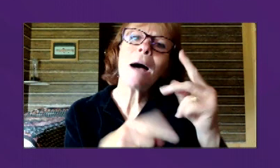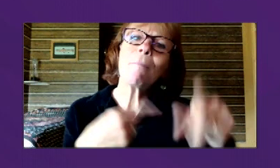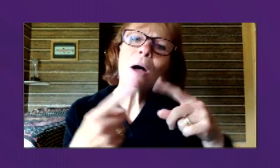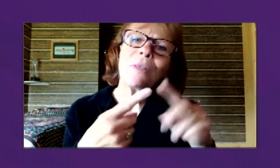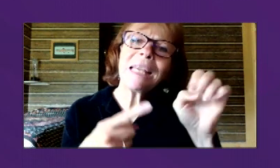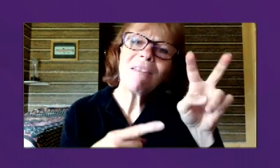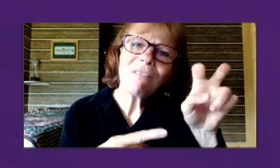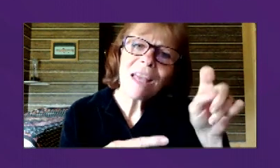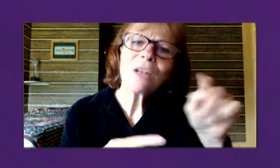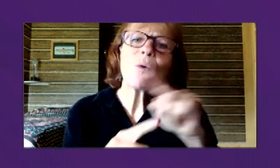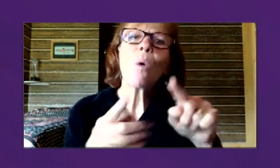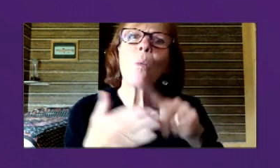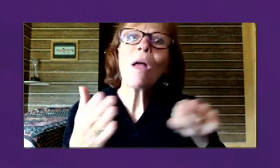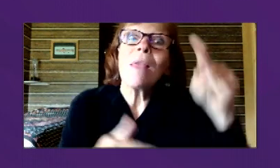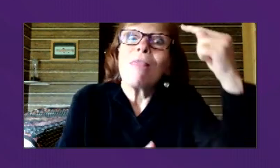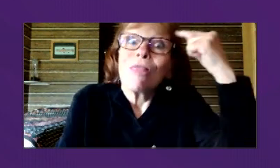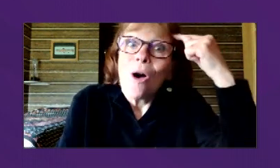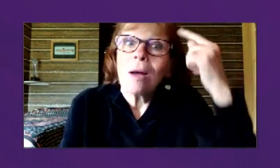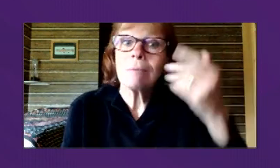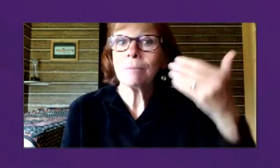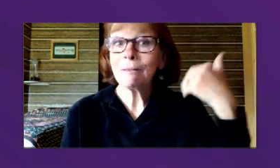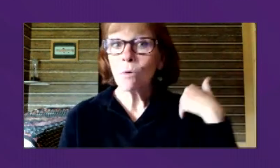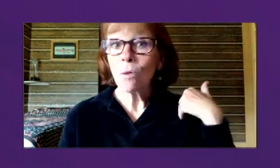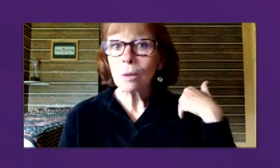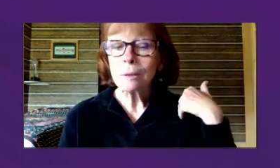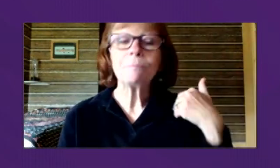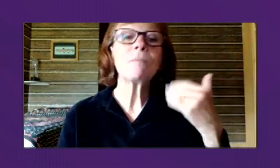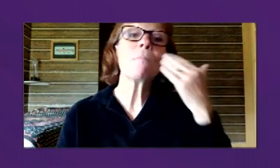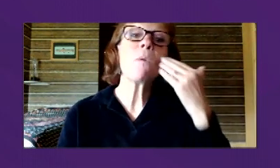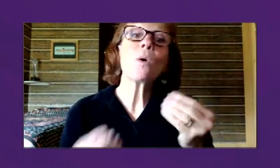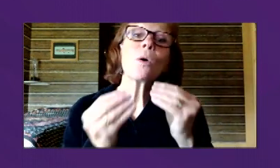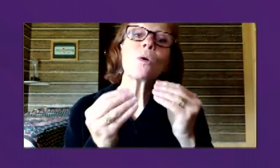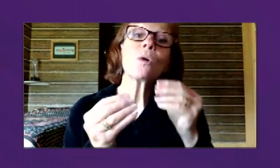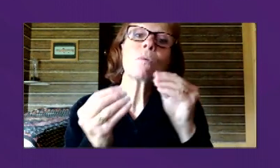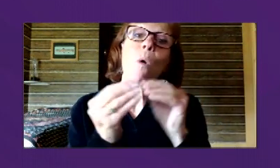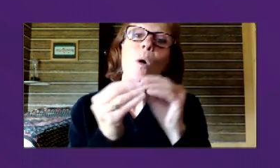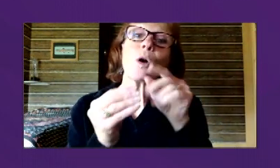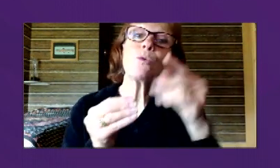The more you know about individual diverse tribal nations, the easier it will be for